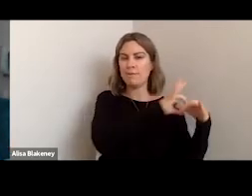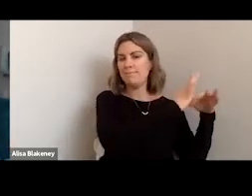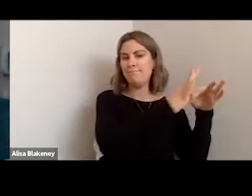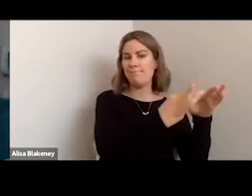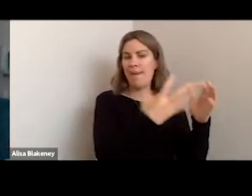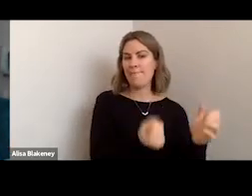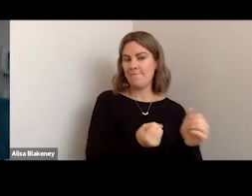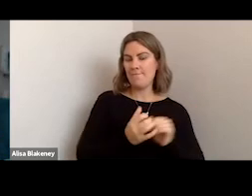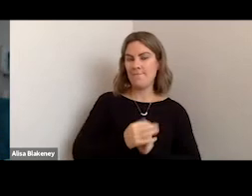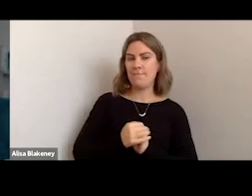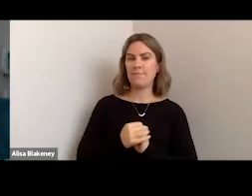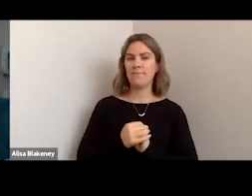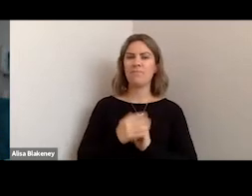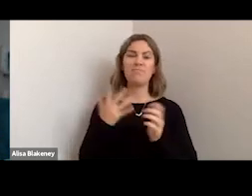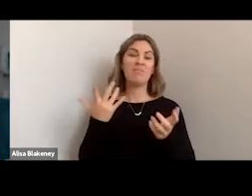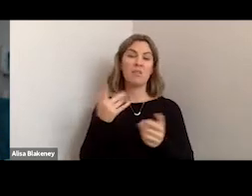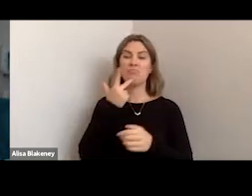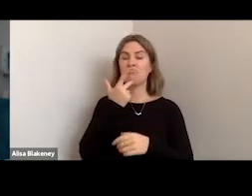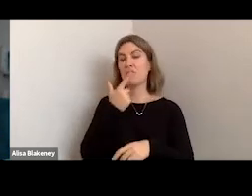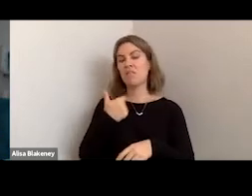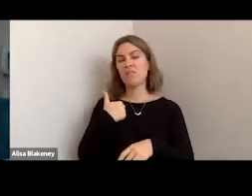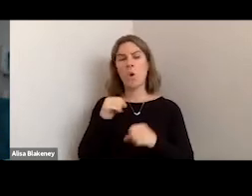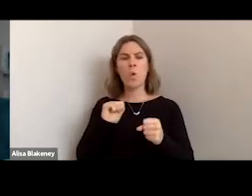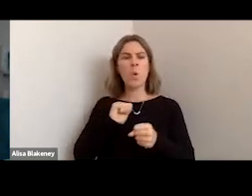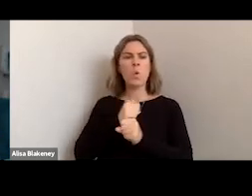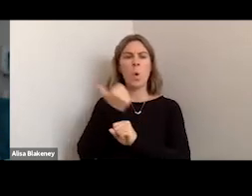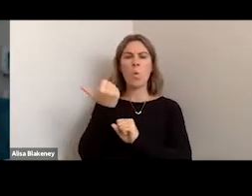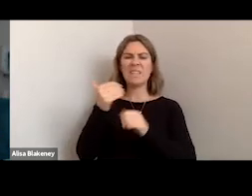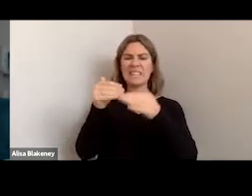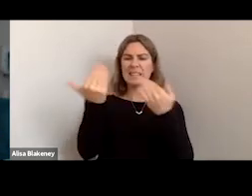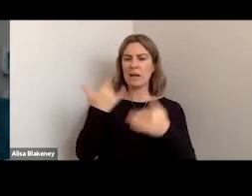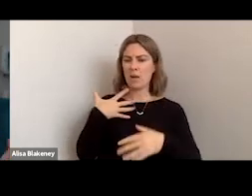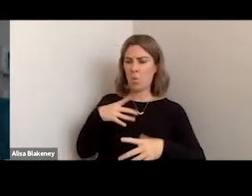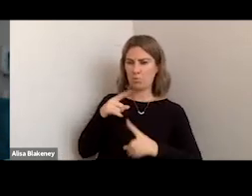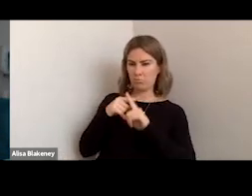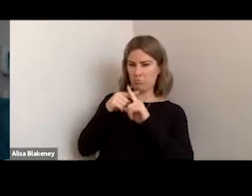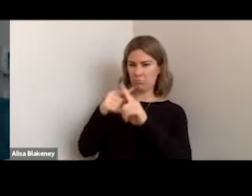Golden Days, maybe, I would be looking at what magazines do they